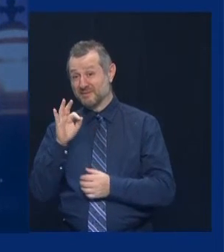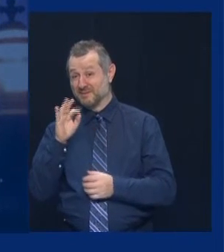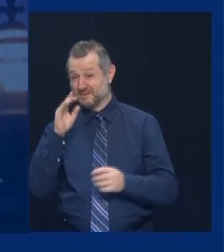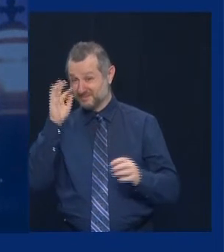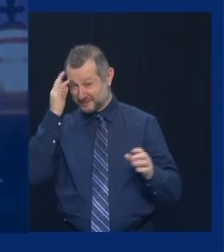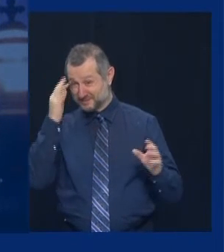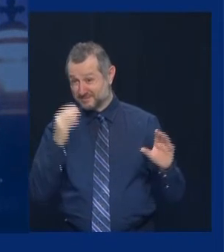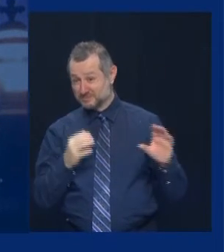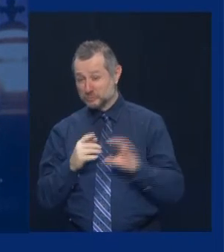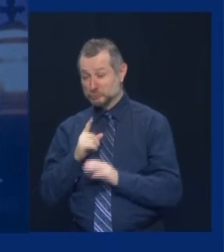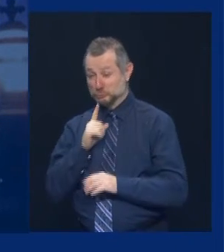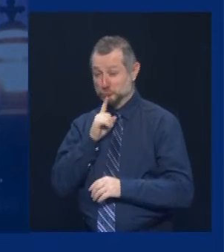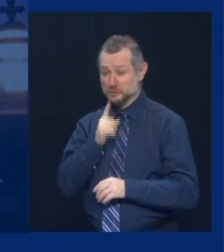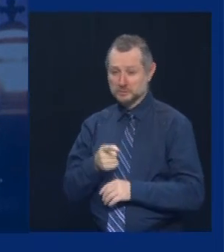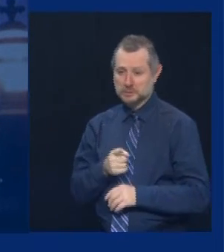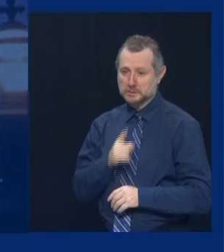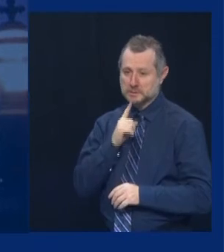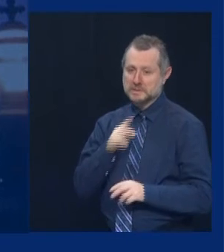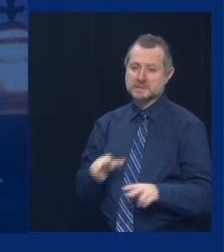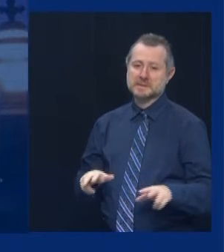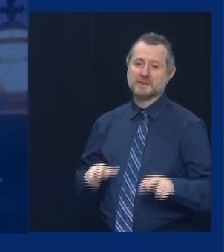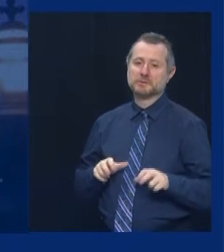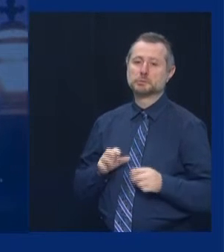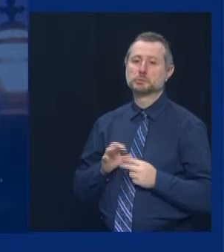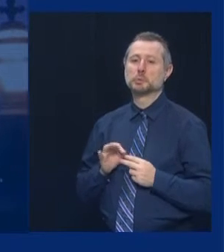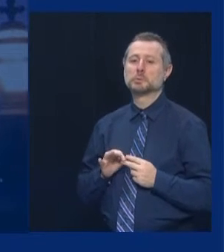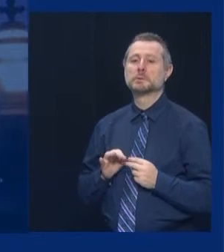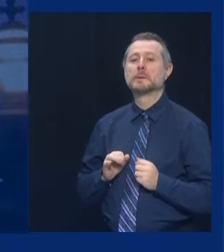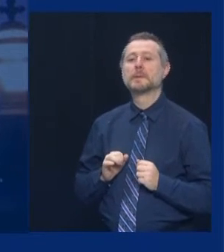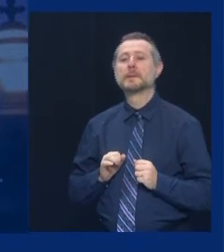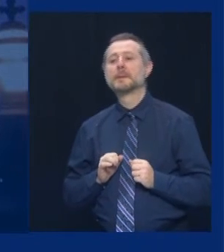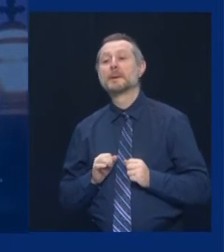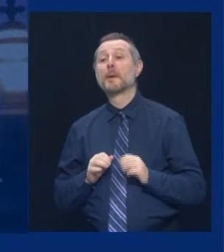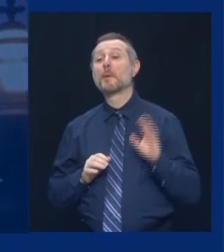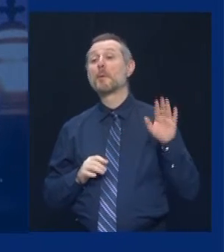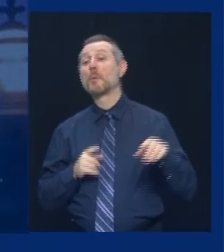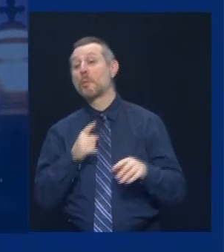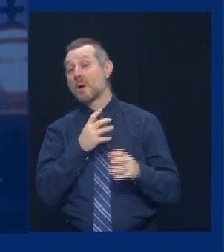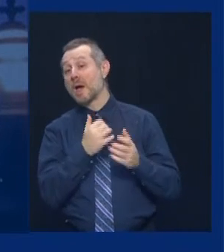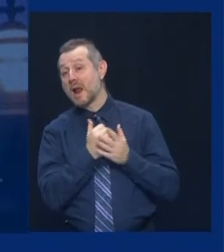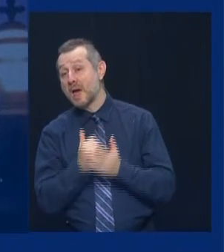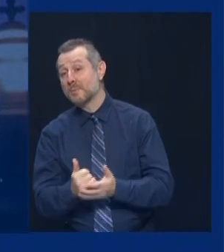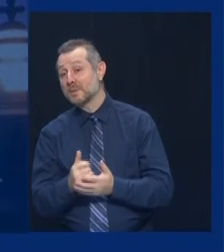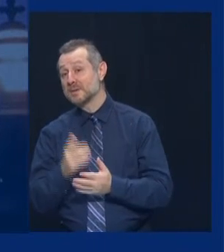THIS EMERGENCY SHORT-TERM, WHATEVER YOU WANT TO CALL IT, IT